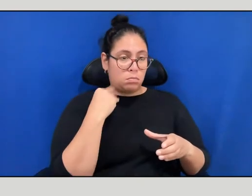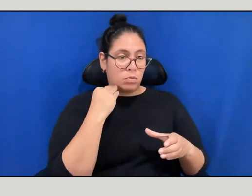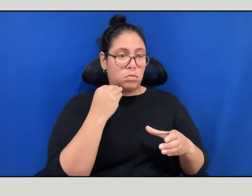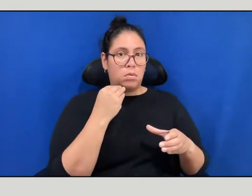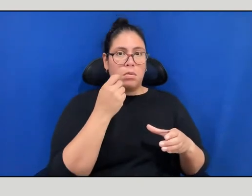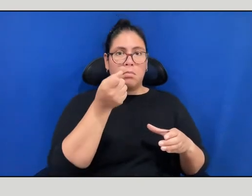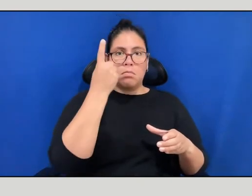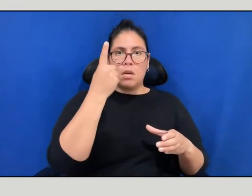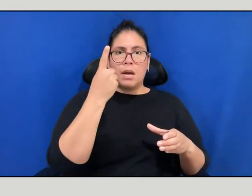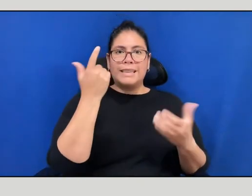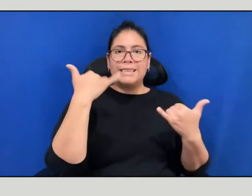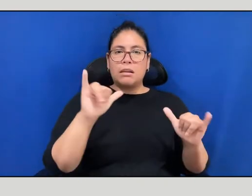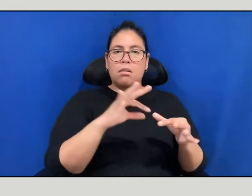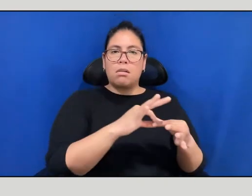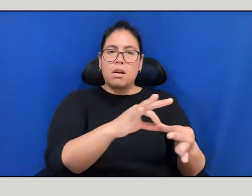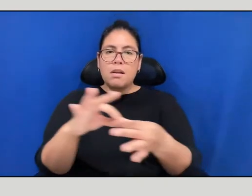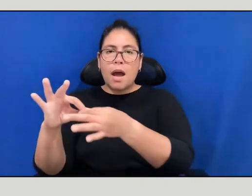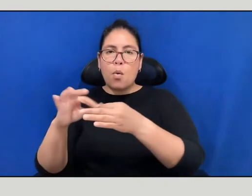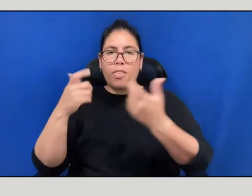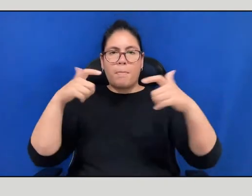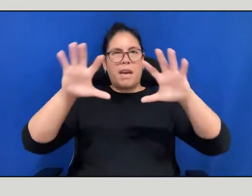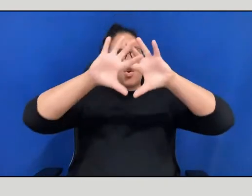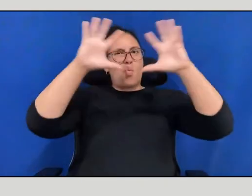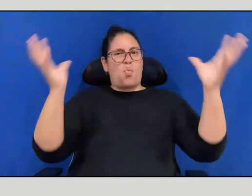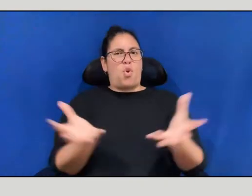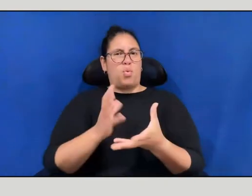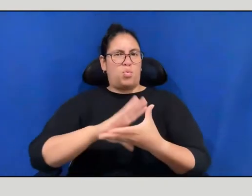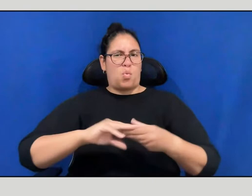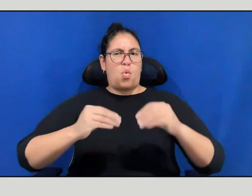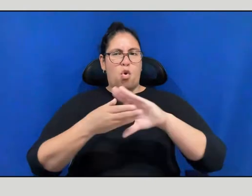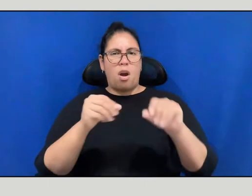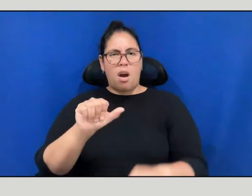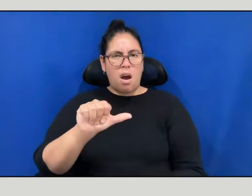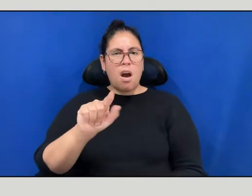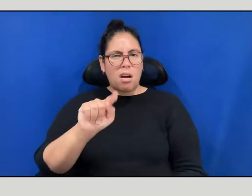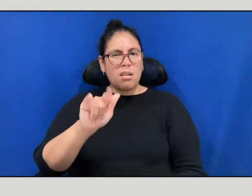of Afro-Atlantic stories, it was great because I thought